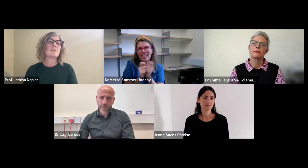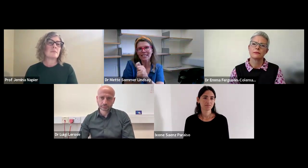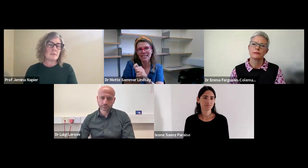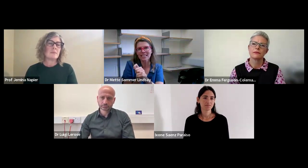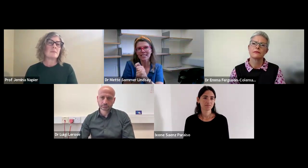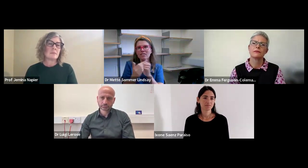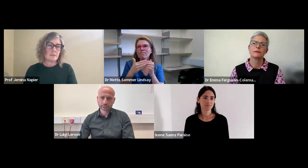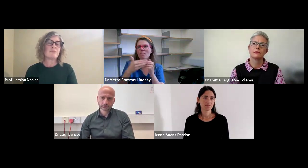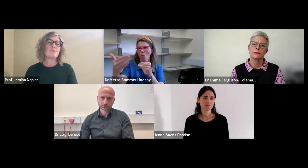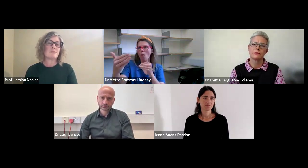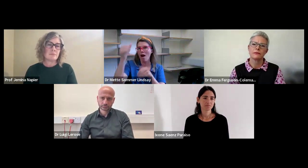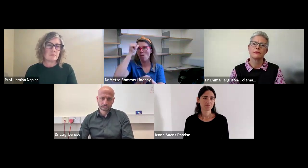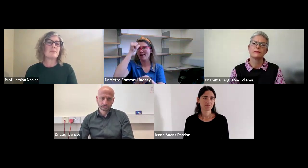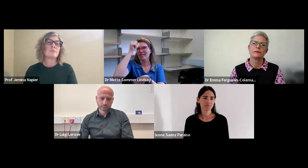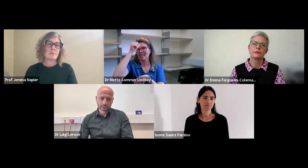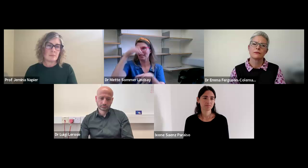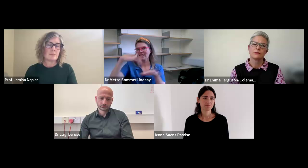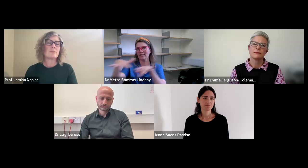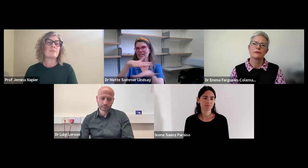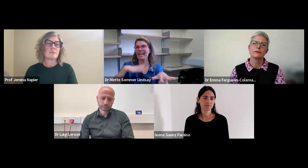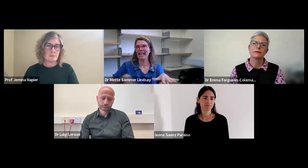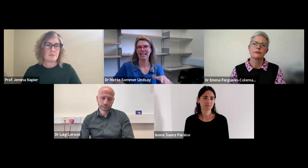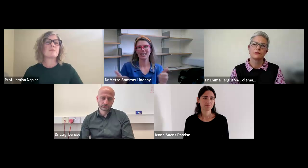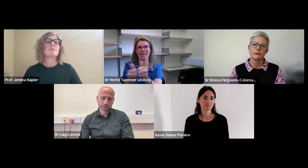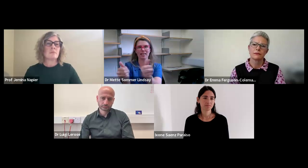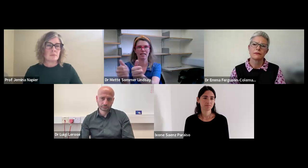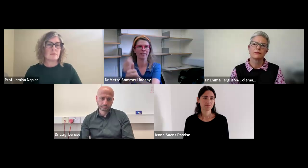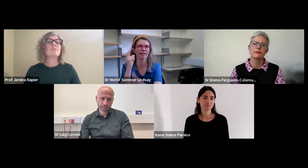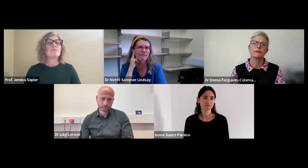but things have been changing recently. I think of more recent years there's awareness of the